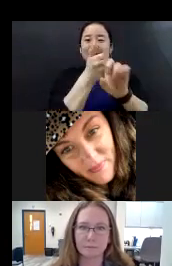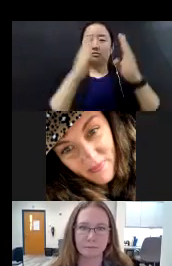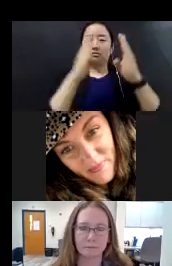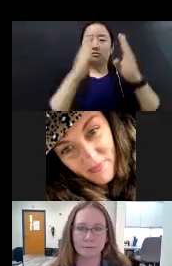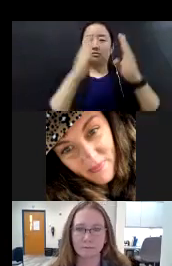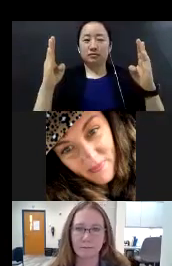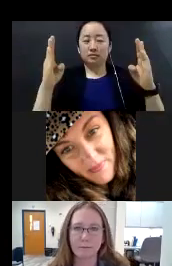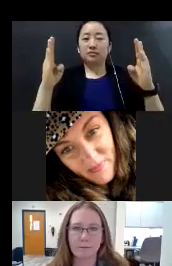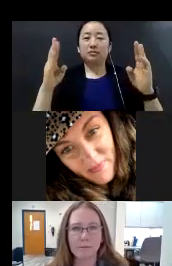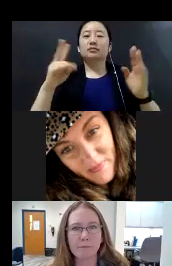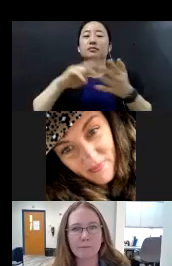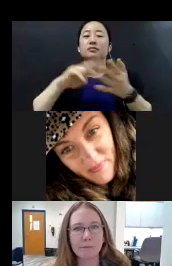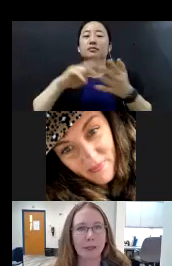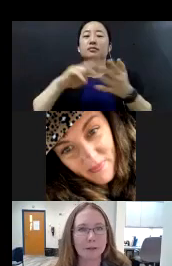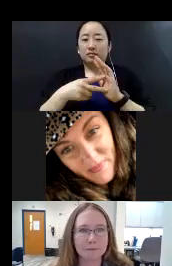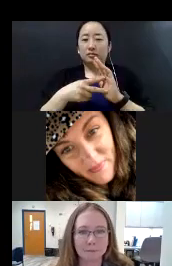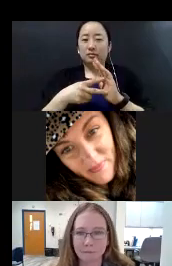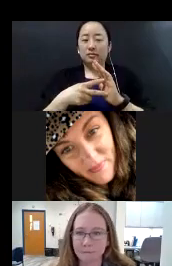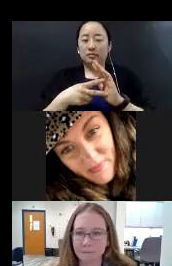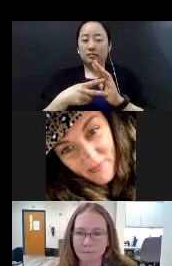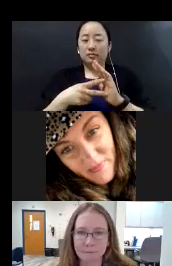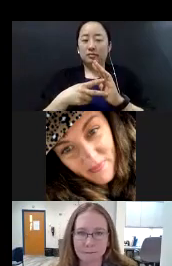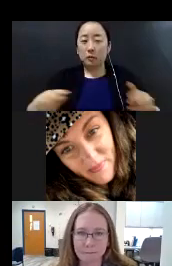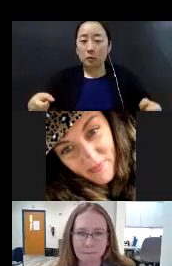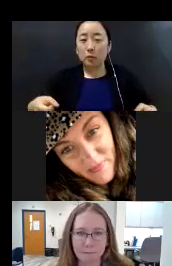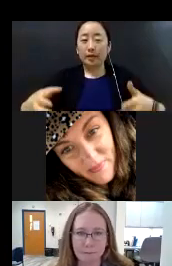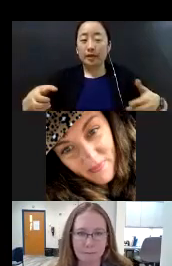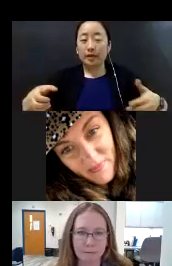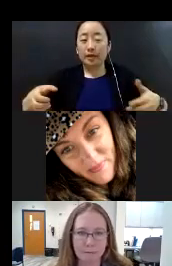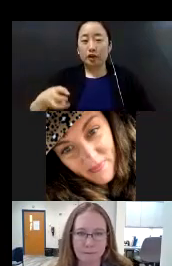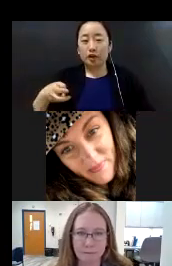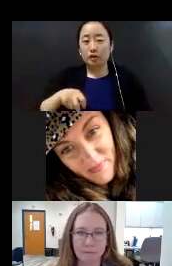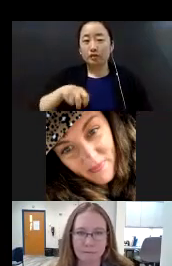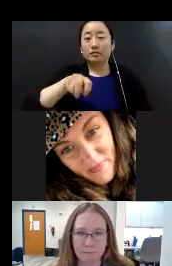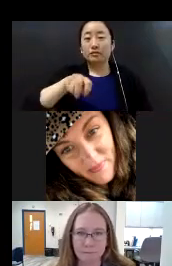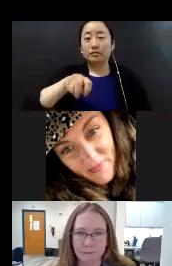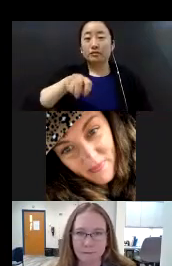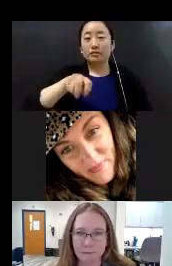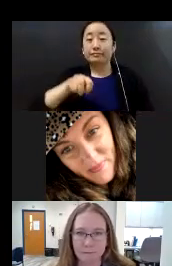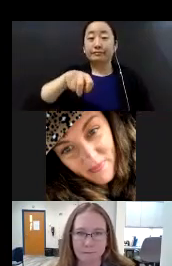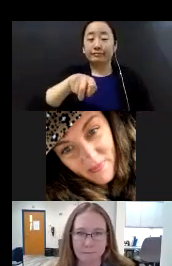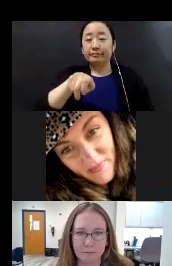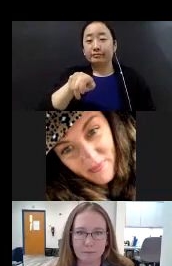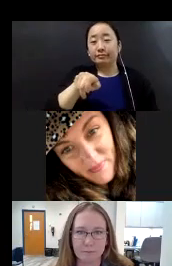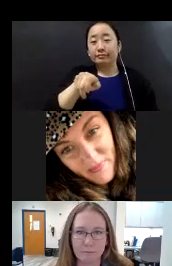APPROACH IT AND BE EASIER TO TURN. THEY SAID THAT ONE OF THEIR PRIORITIES -- THEIR